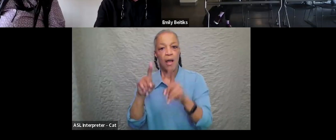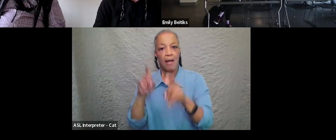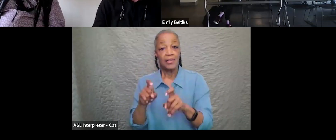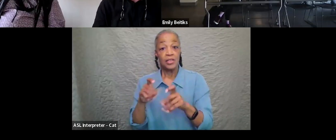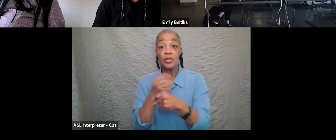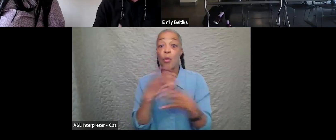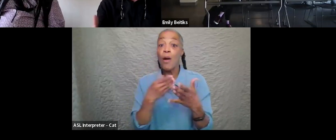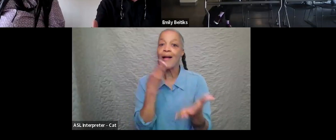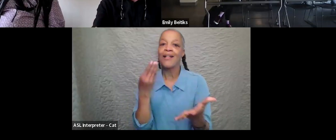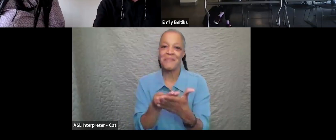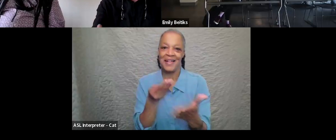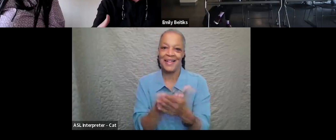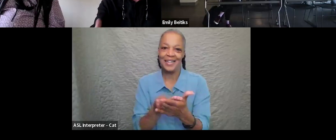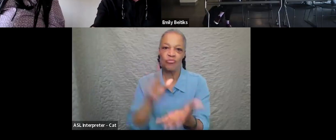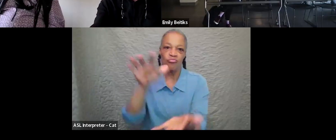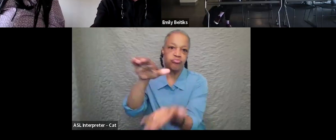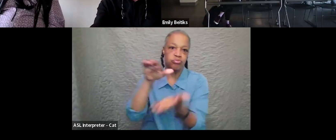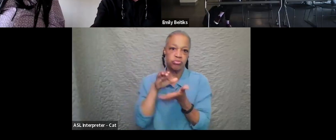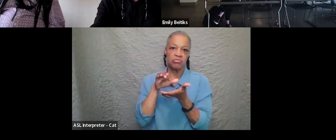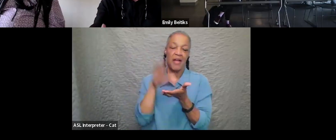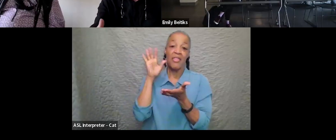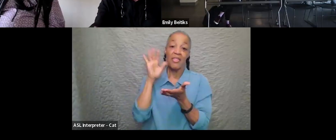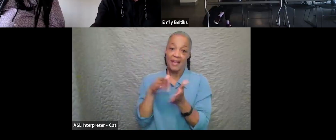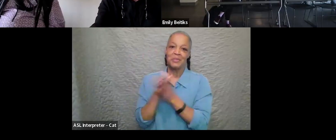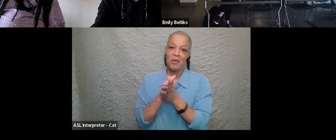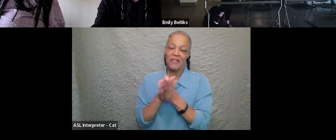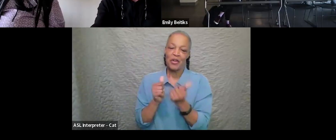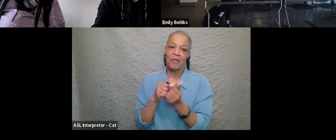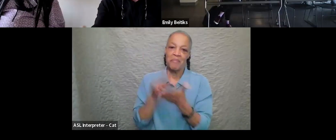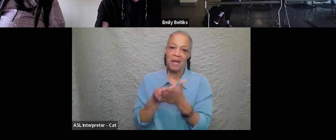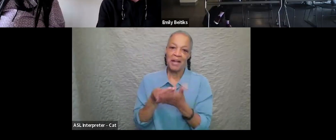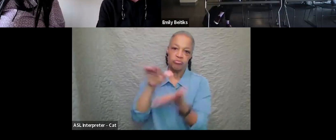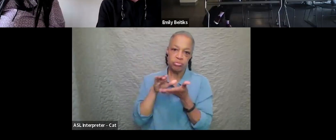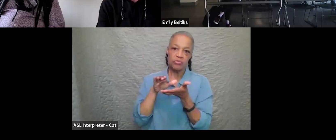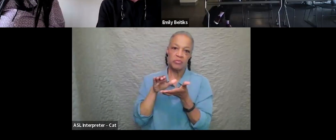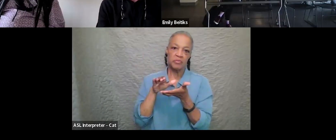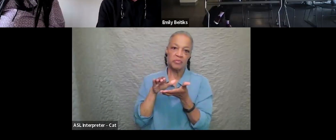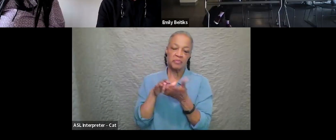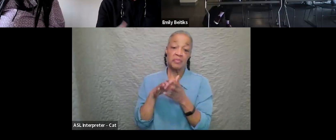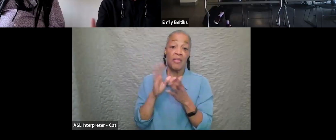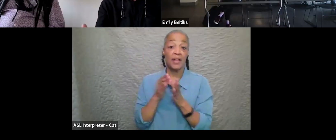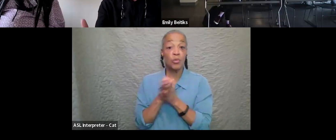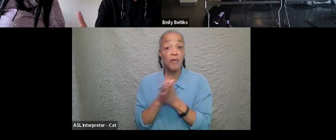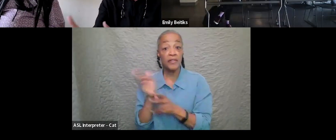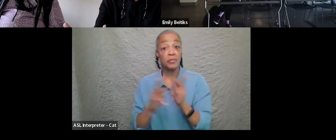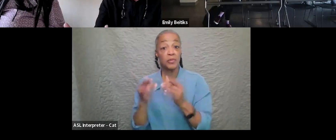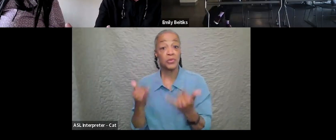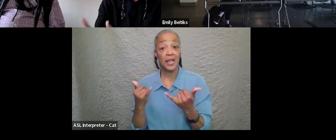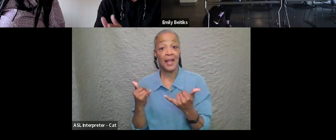And so that's the sort of motivator in a lot of these studies today. That said, not all of them.